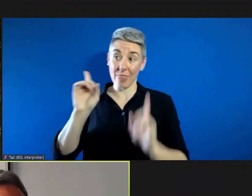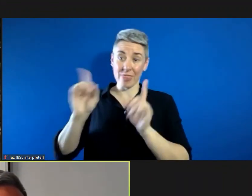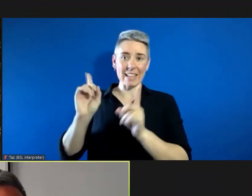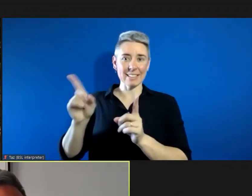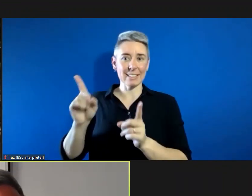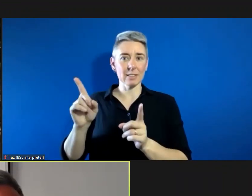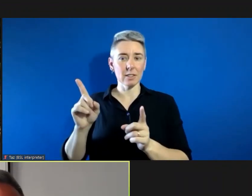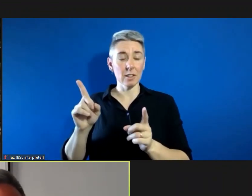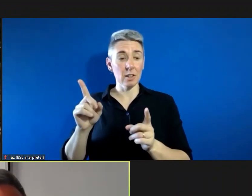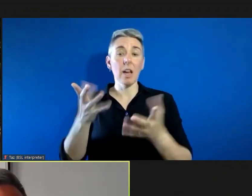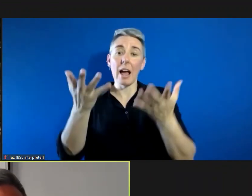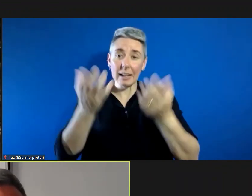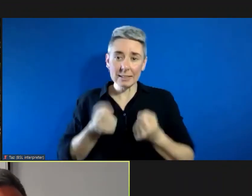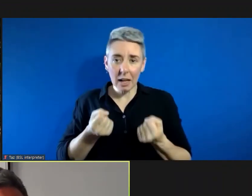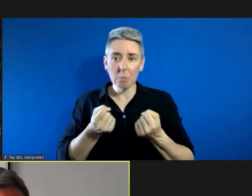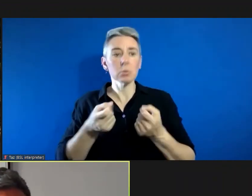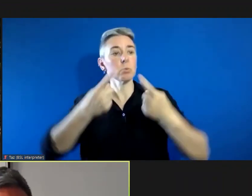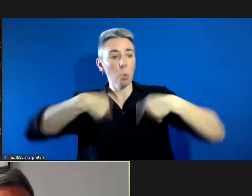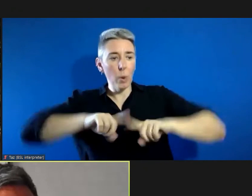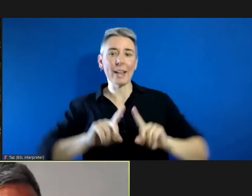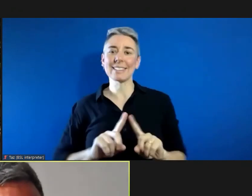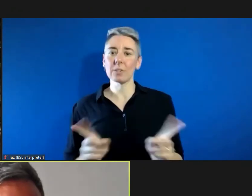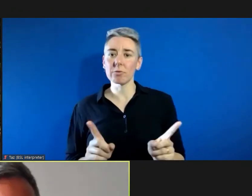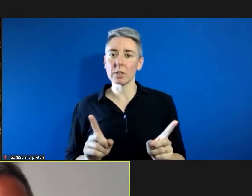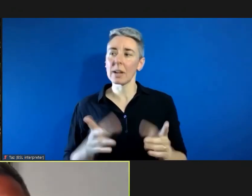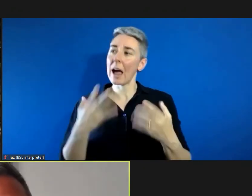We're all different. We're all coming from different places, but we do have commonality.